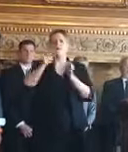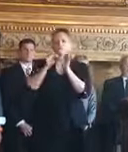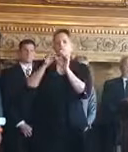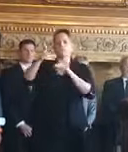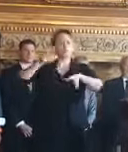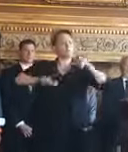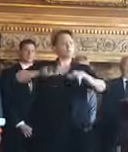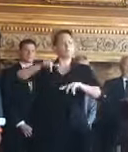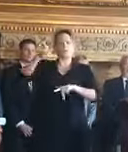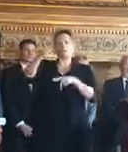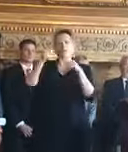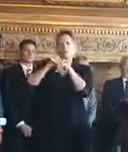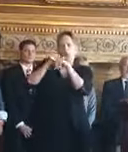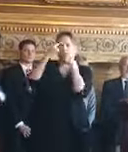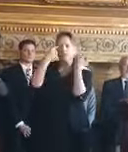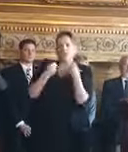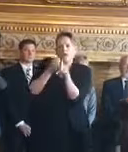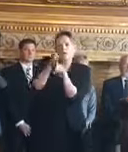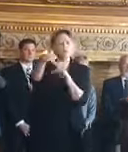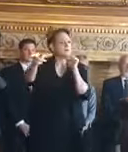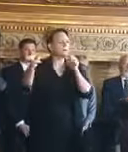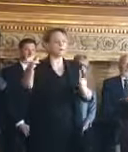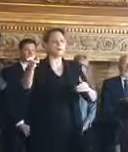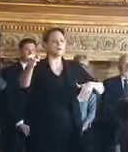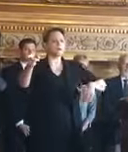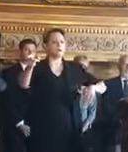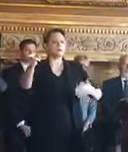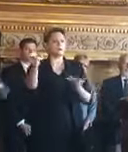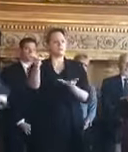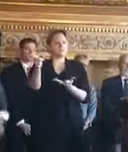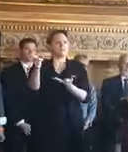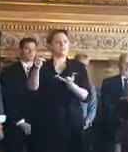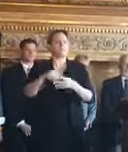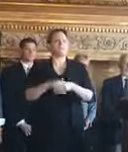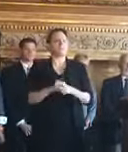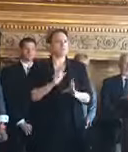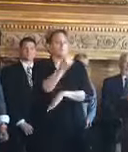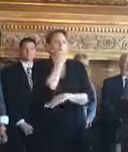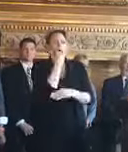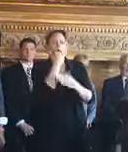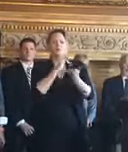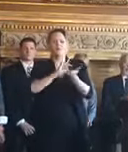with individuals of all ages, young adults, all the way to children and adults.